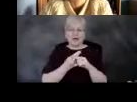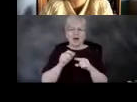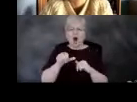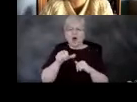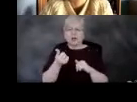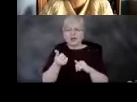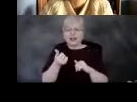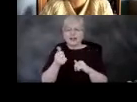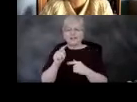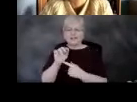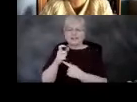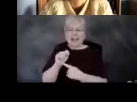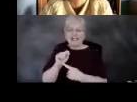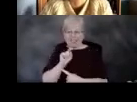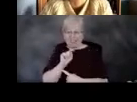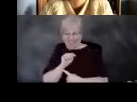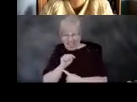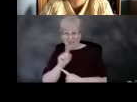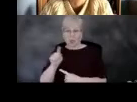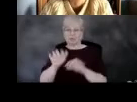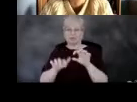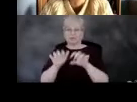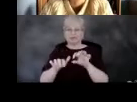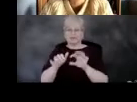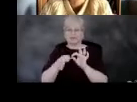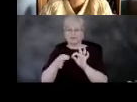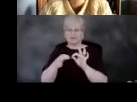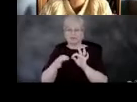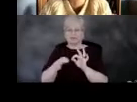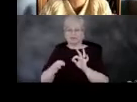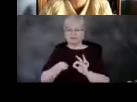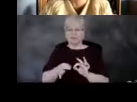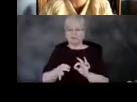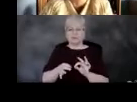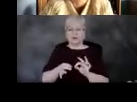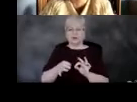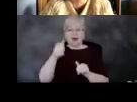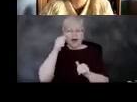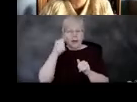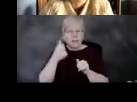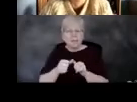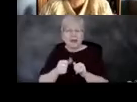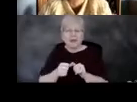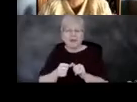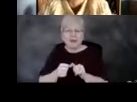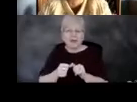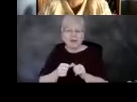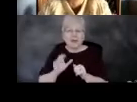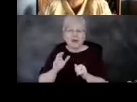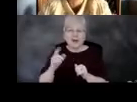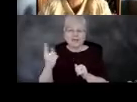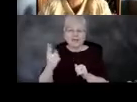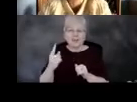is where you 17:29:20 provide your alternative text. You also want to be mindful of somebody's time. I've seen people go real far